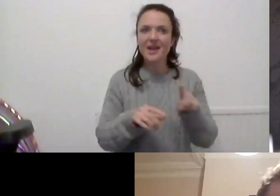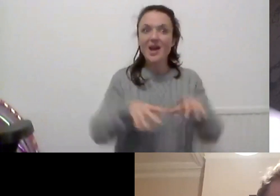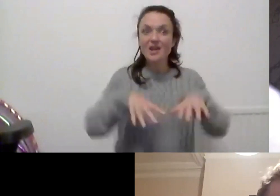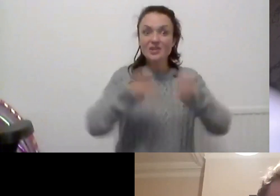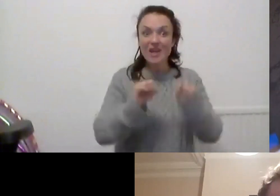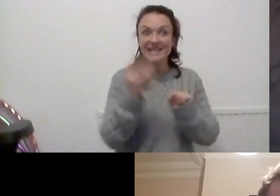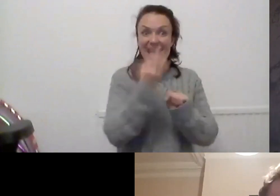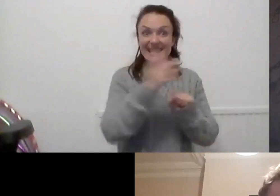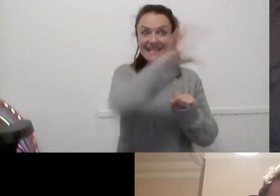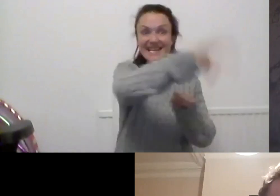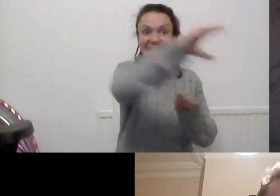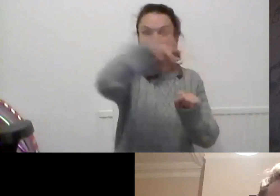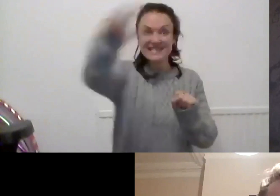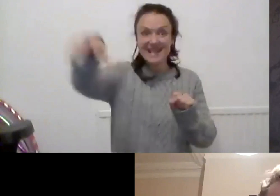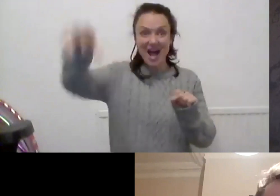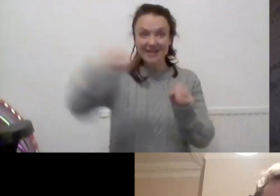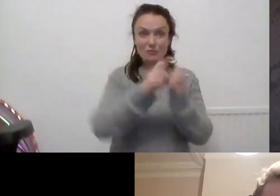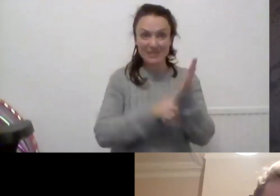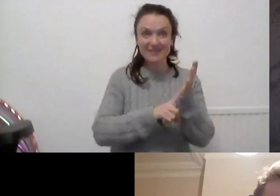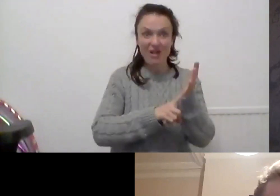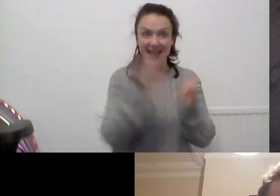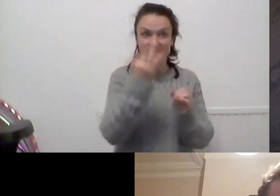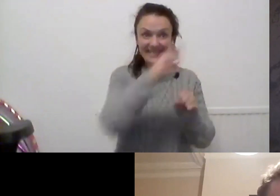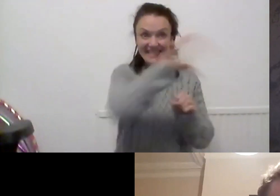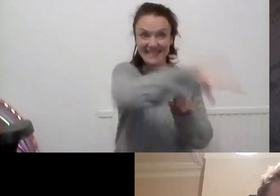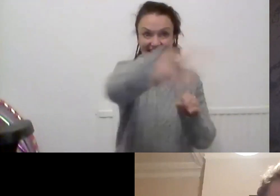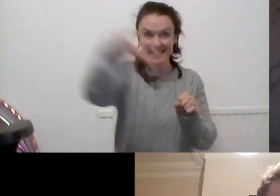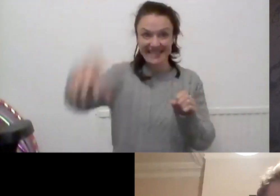the area. So in Bristol, and then going down into North Somerset and up into South Gloucestershire.